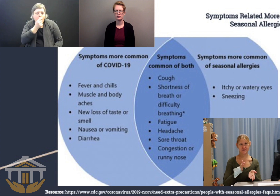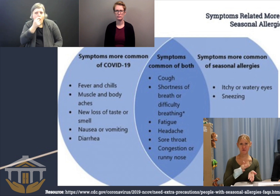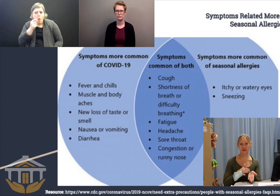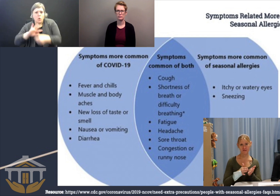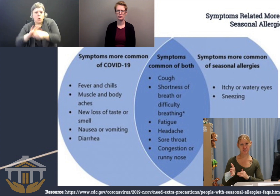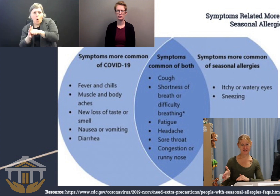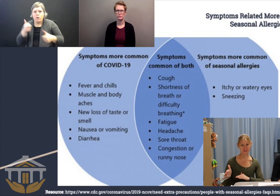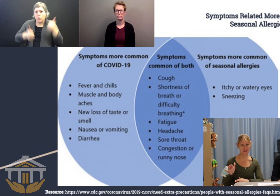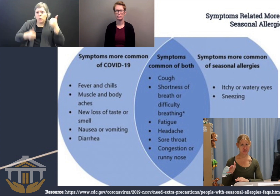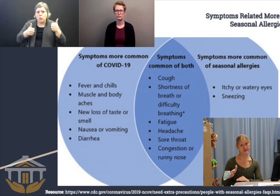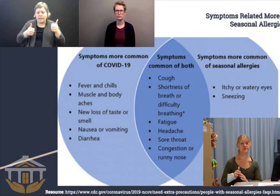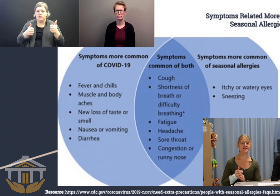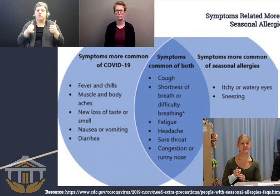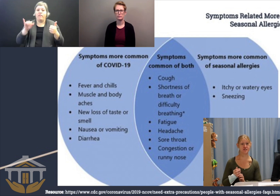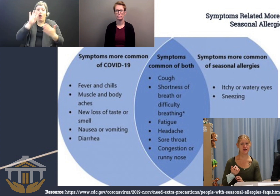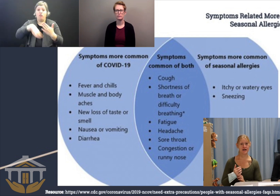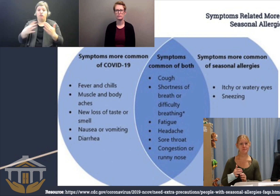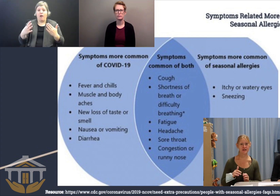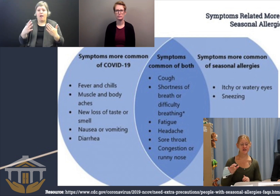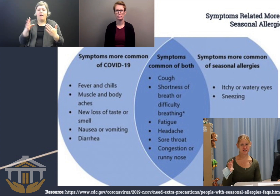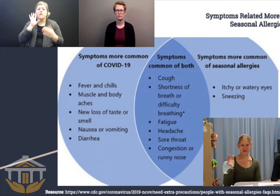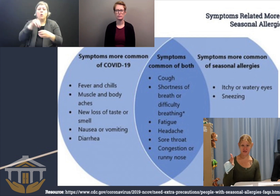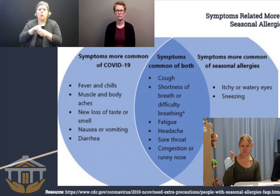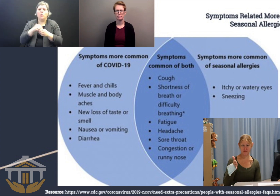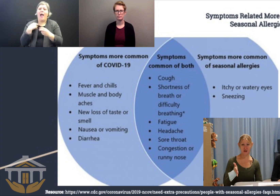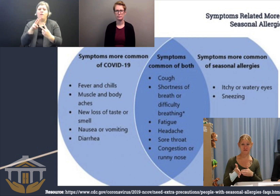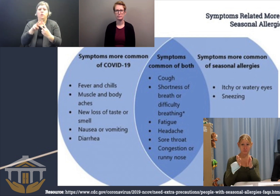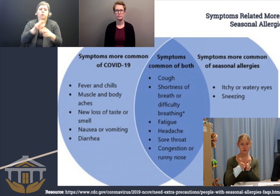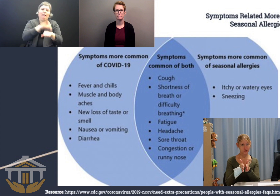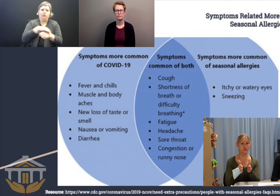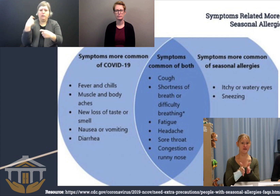both English and Spanish. In this presentation, it pretty much takes the symptoms of both COVID